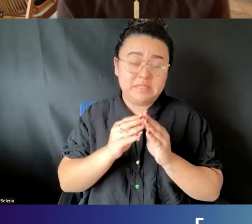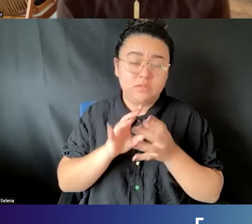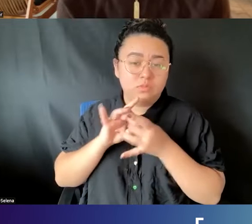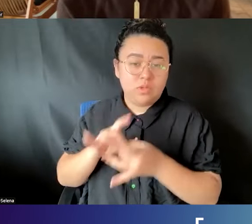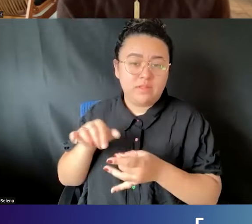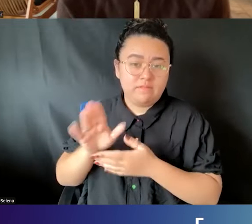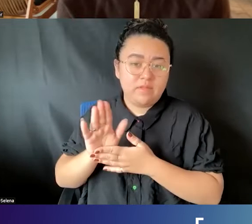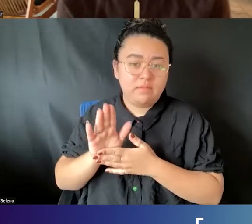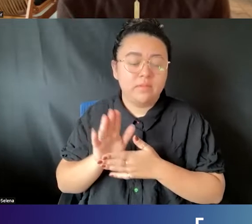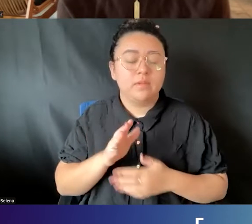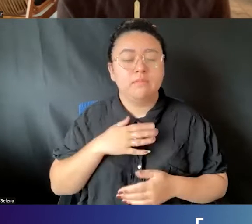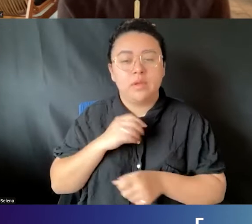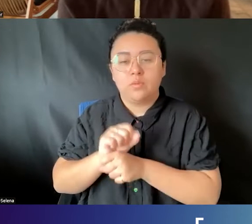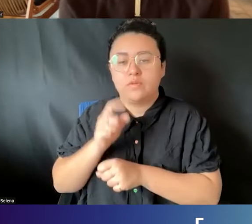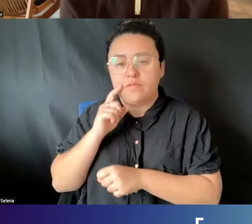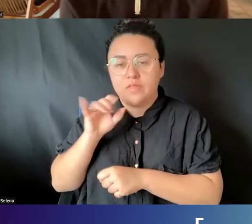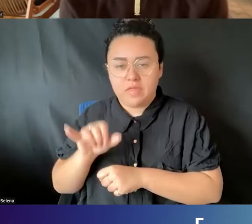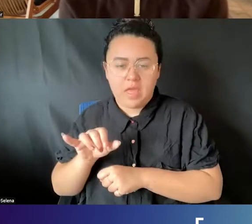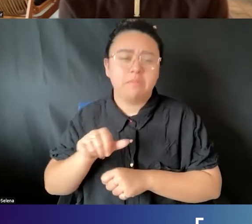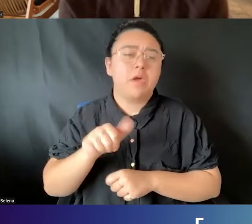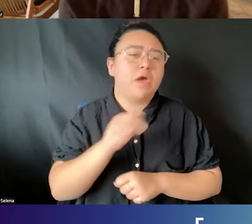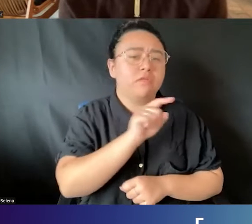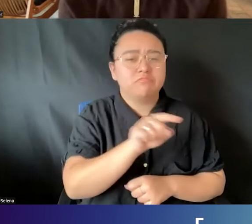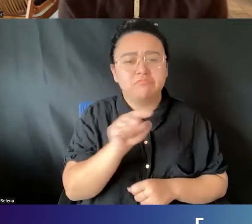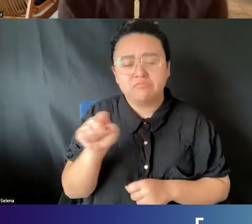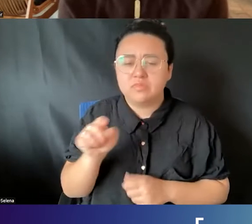that I've done on a number of films when I was a development